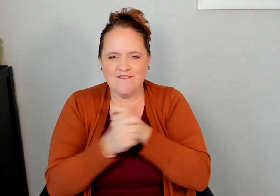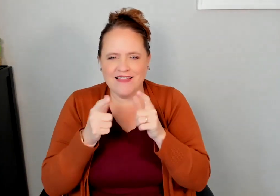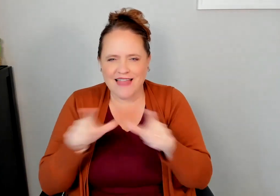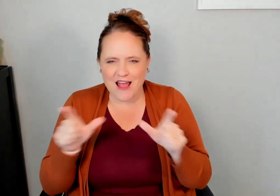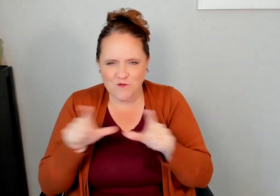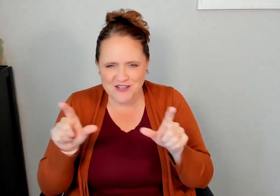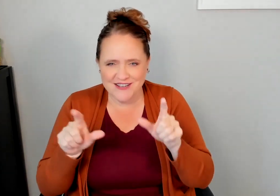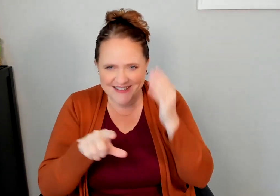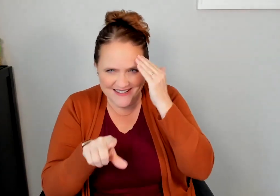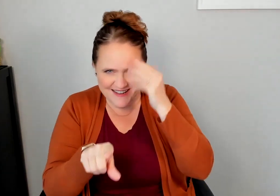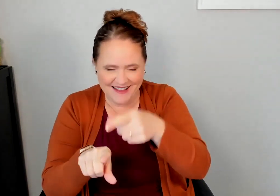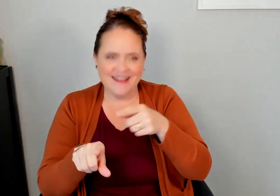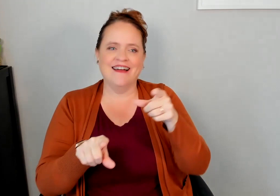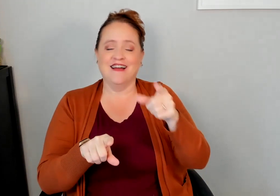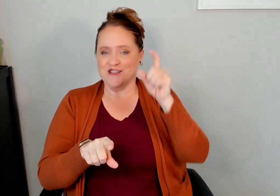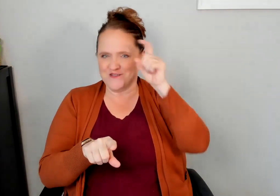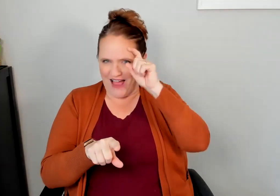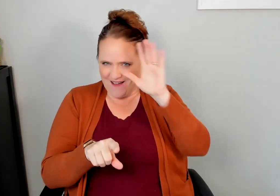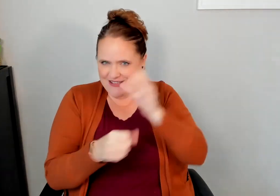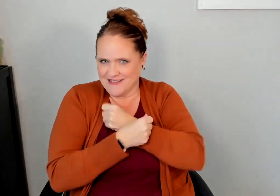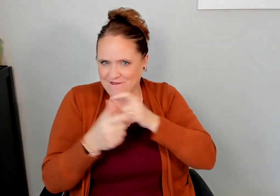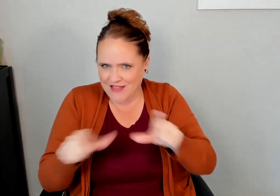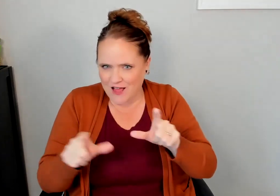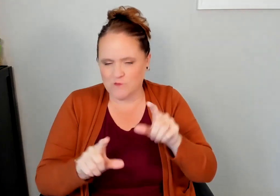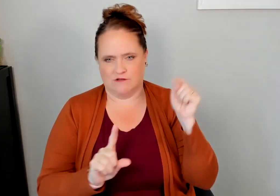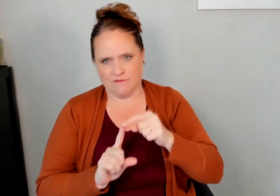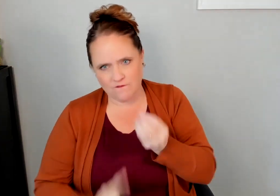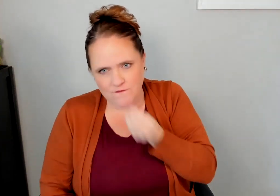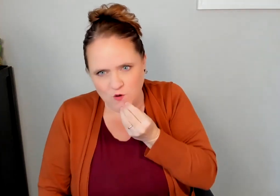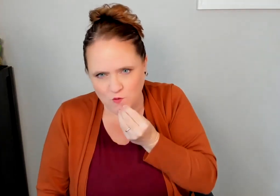have different love languages if you're familiar with that travis's love language is food so he